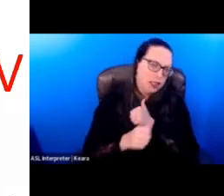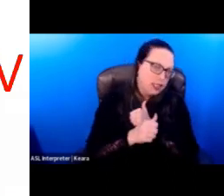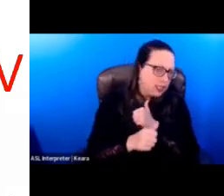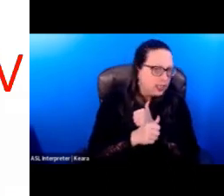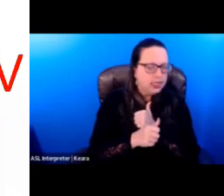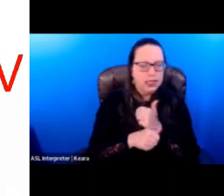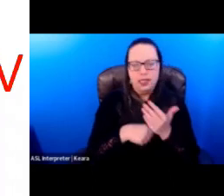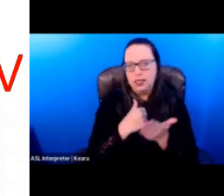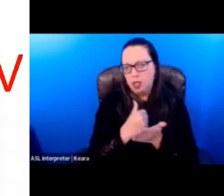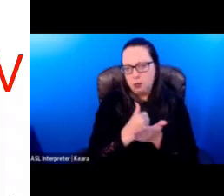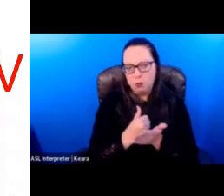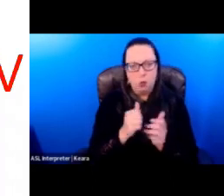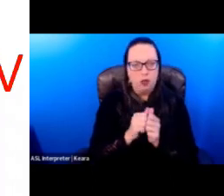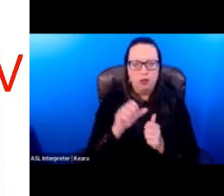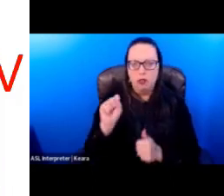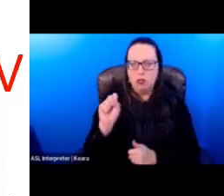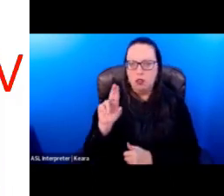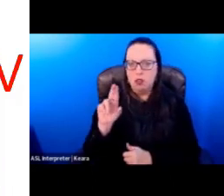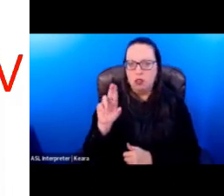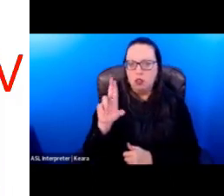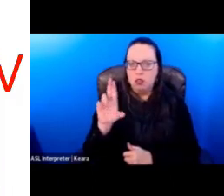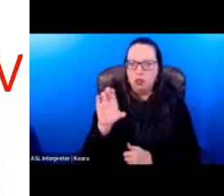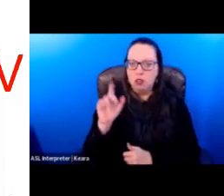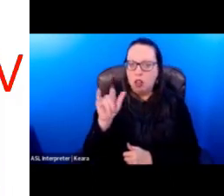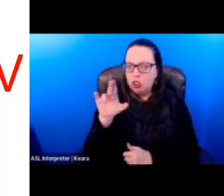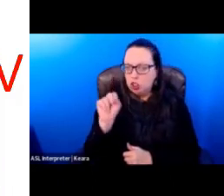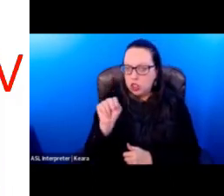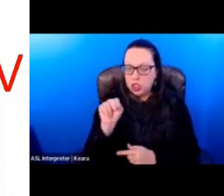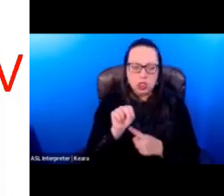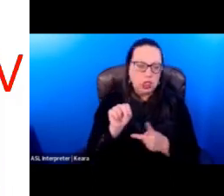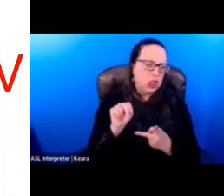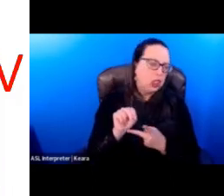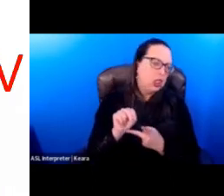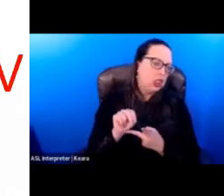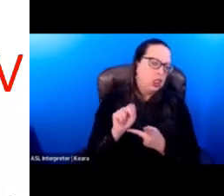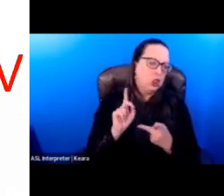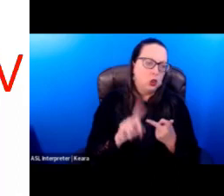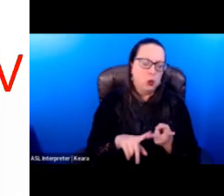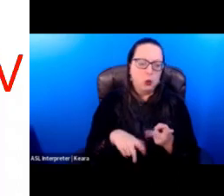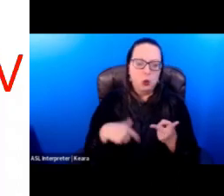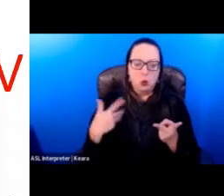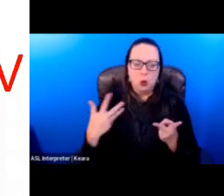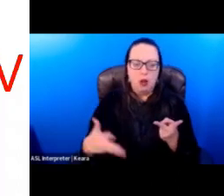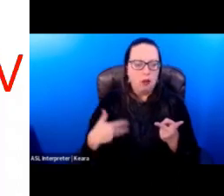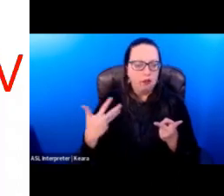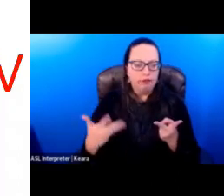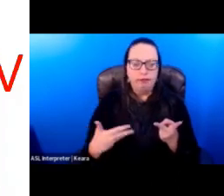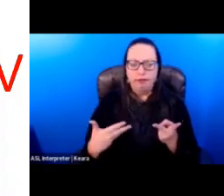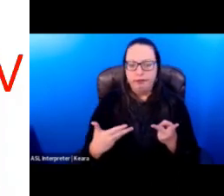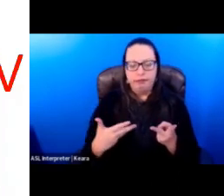from sectioning to assistance with wounds or suturing or other